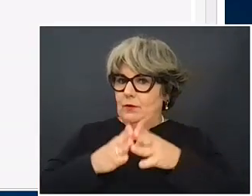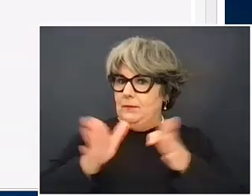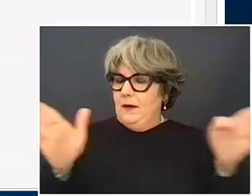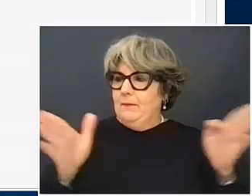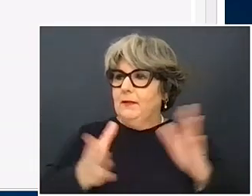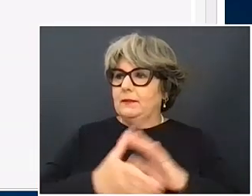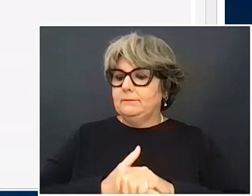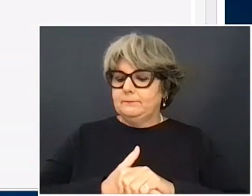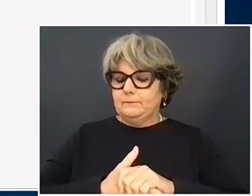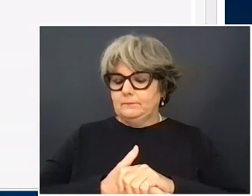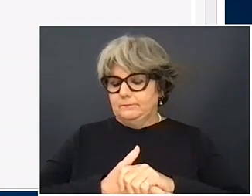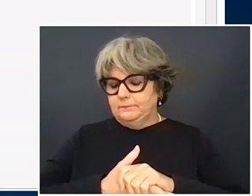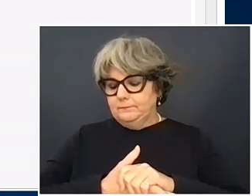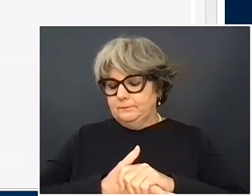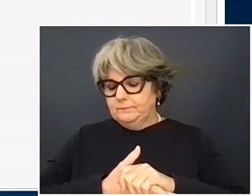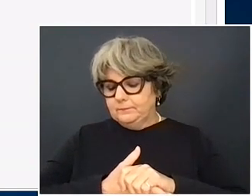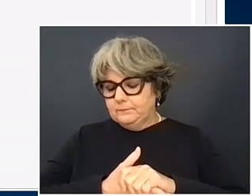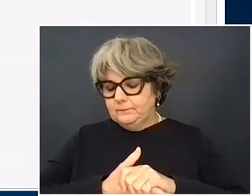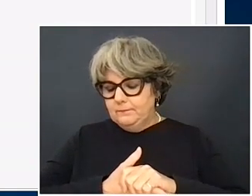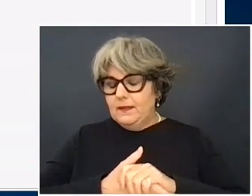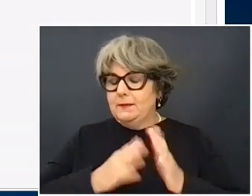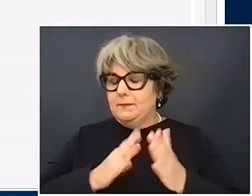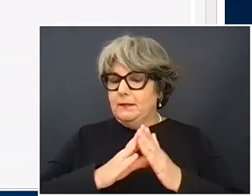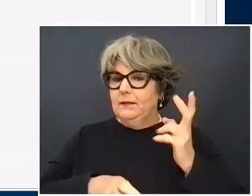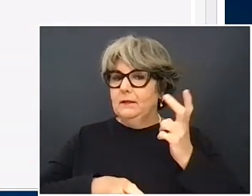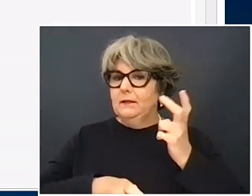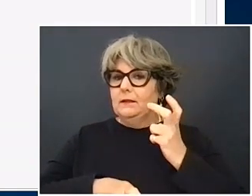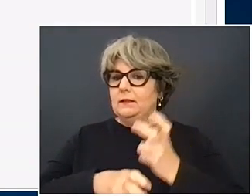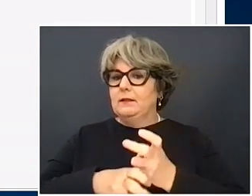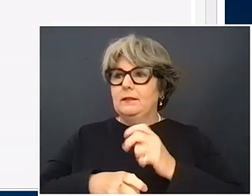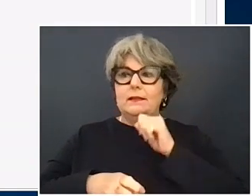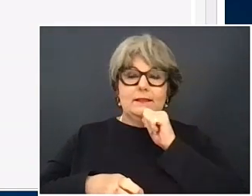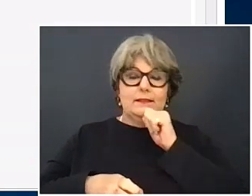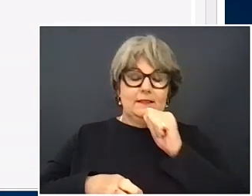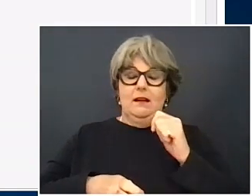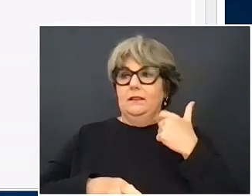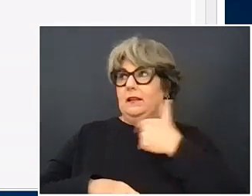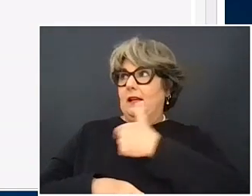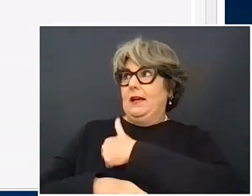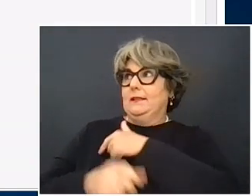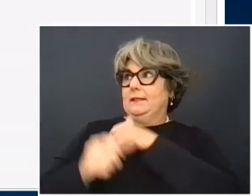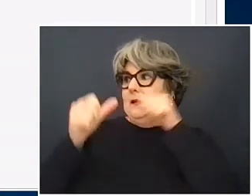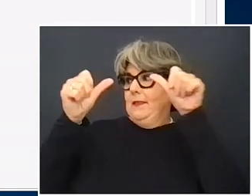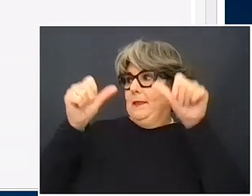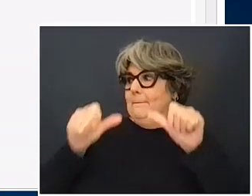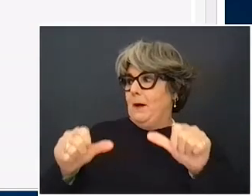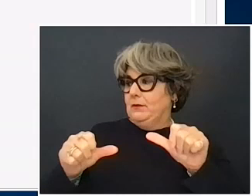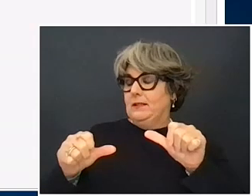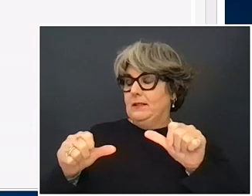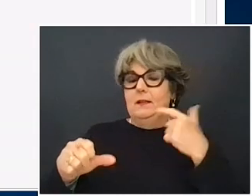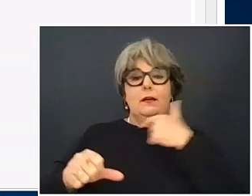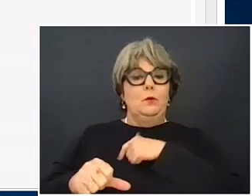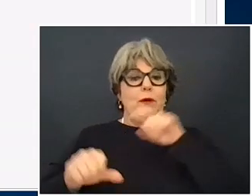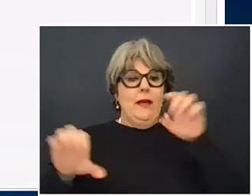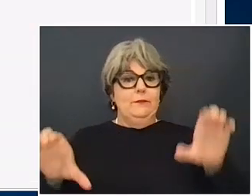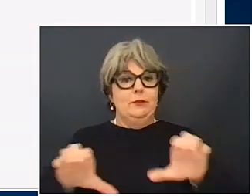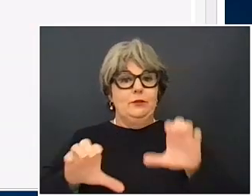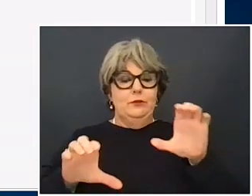made much harder. It is not even just us doing it and posting it. It's we have to do in a way that works for this really difficult